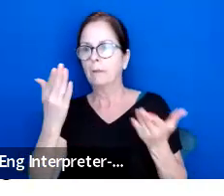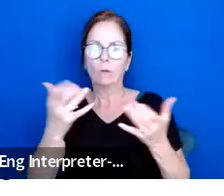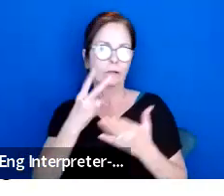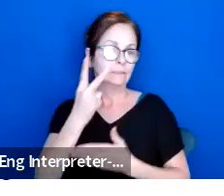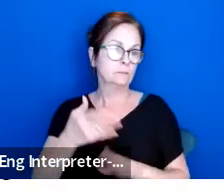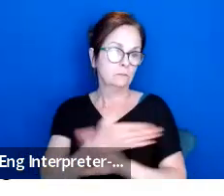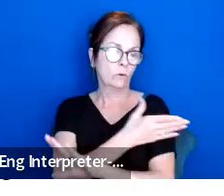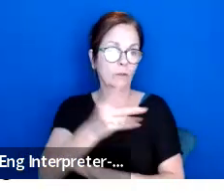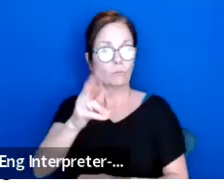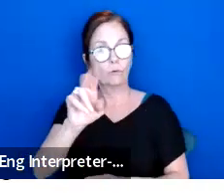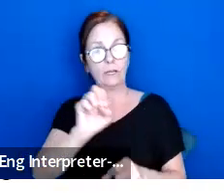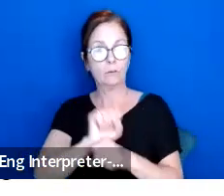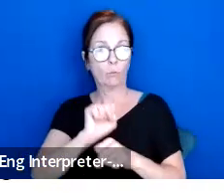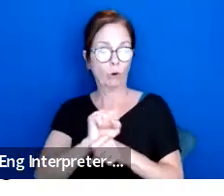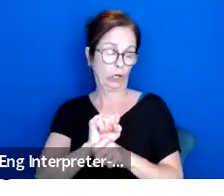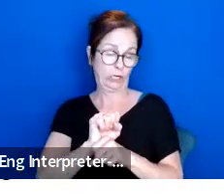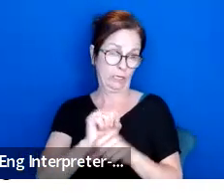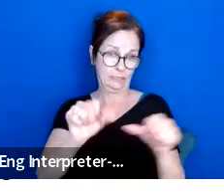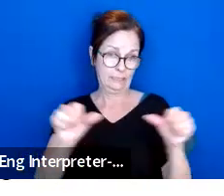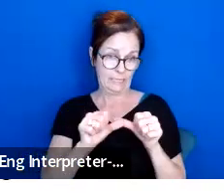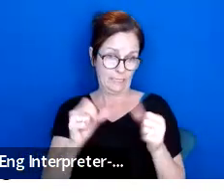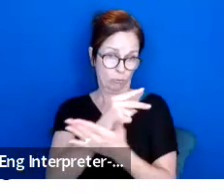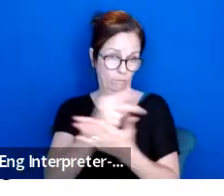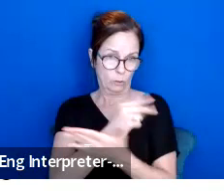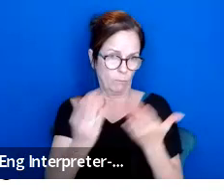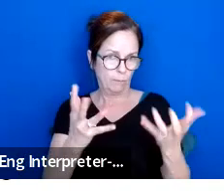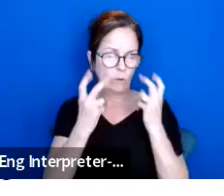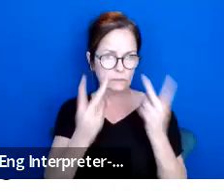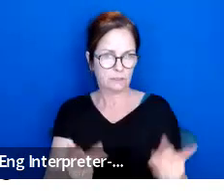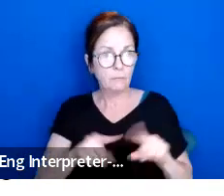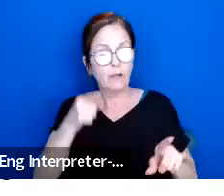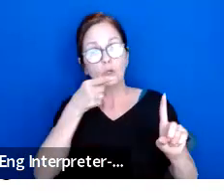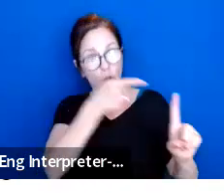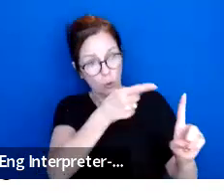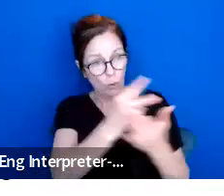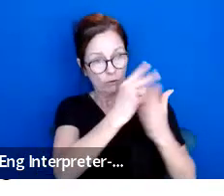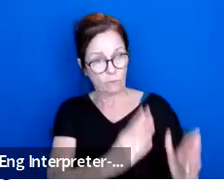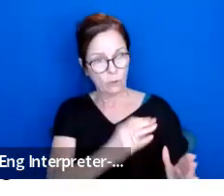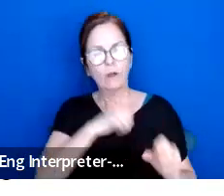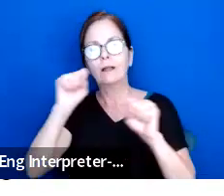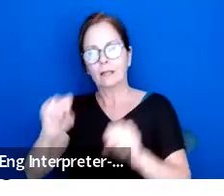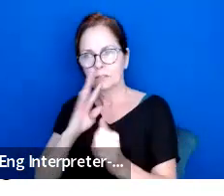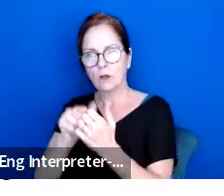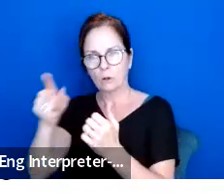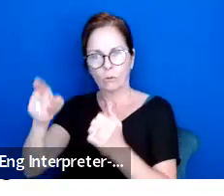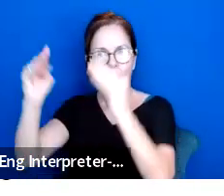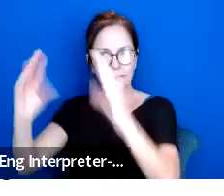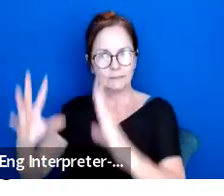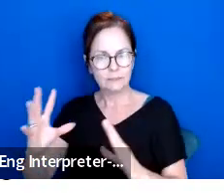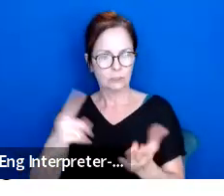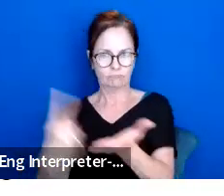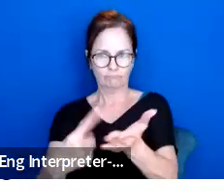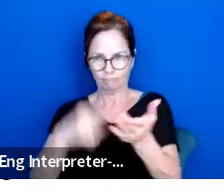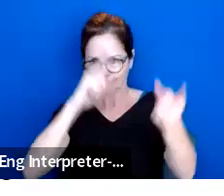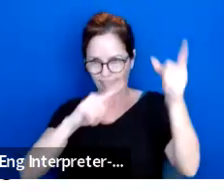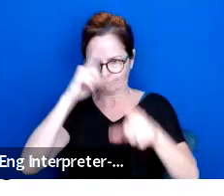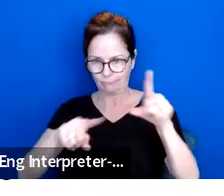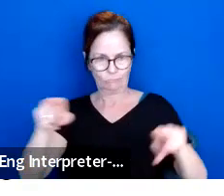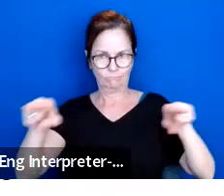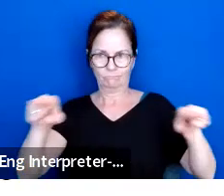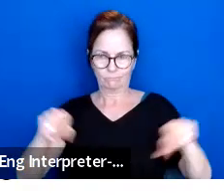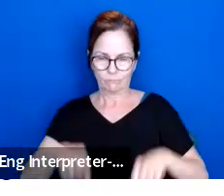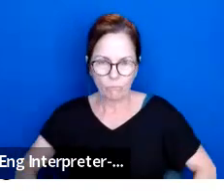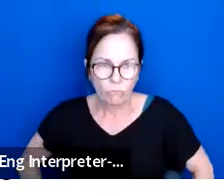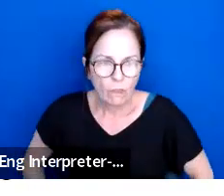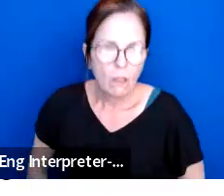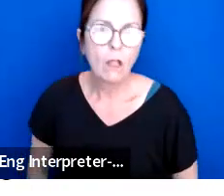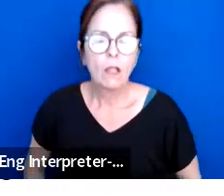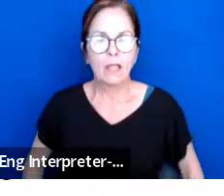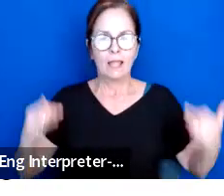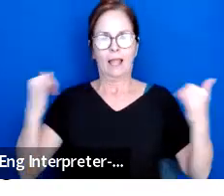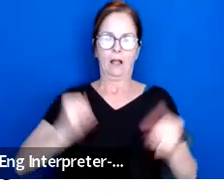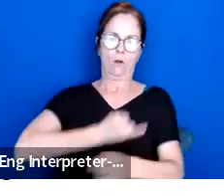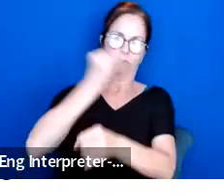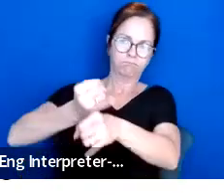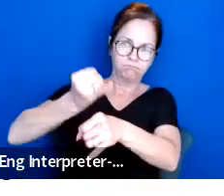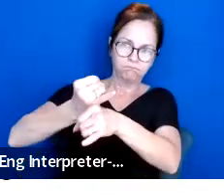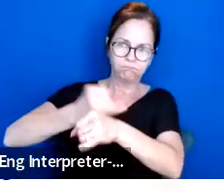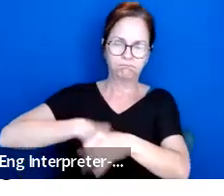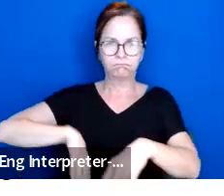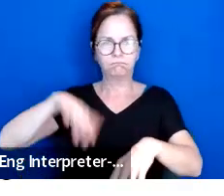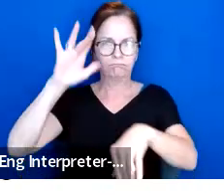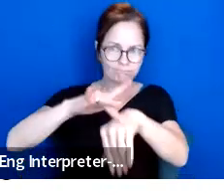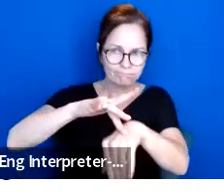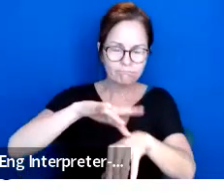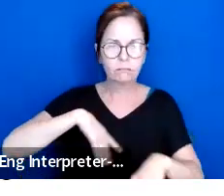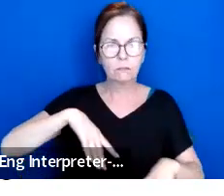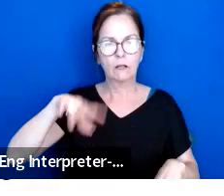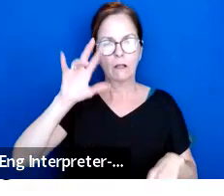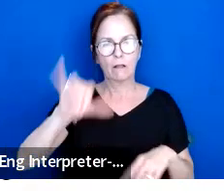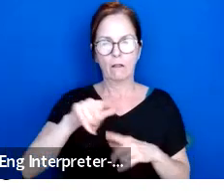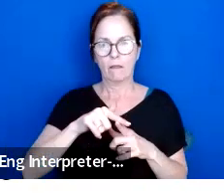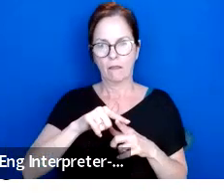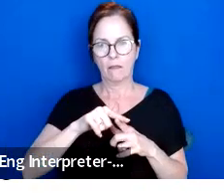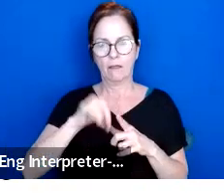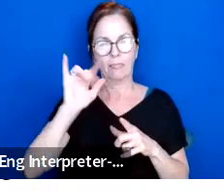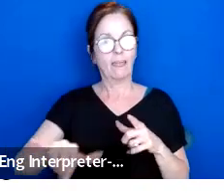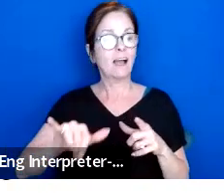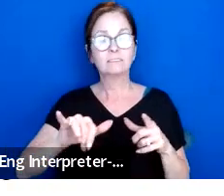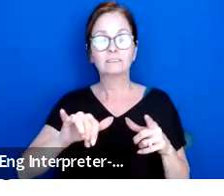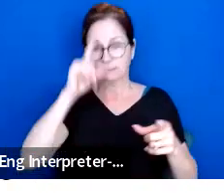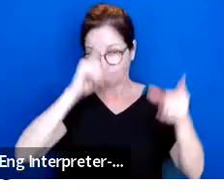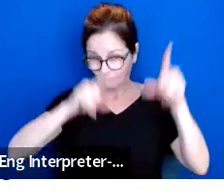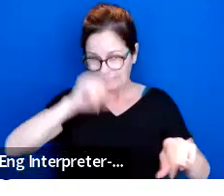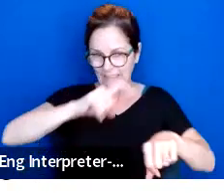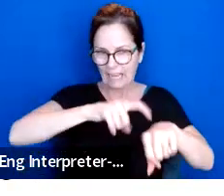That is completely up to you to discuss with the individual. For on ground reviews, These are conducted on a mutually greet upon time and date. And you only do one.